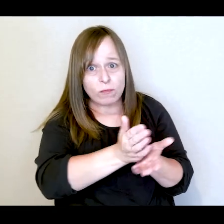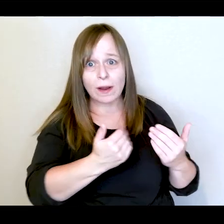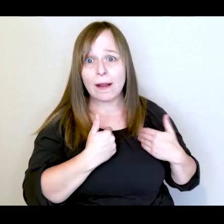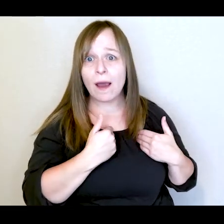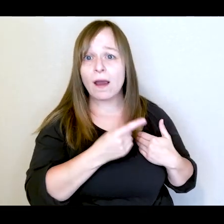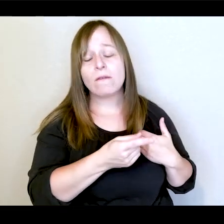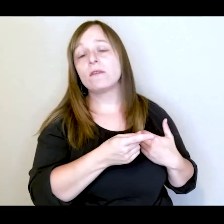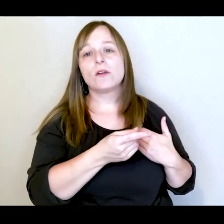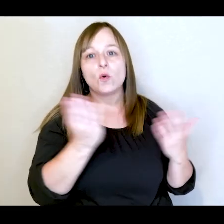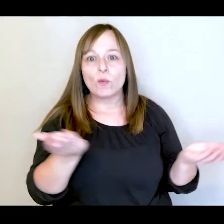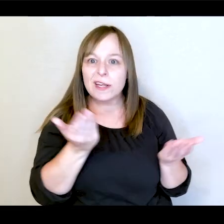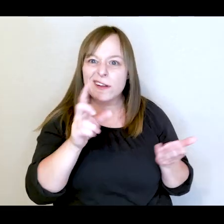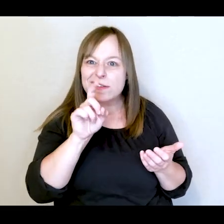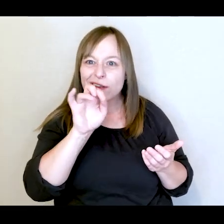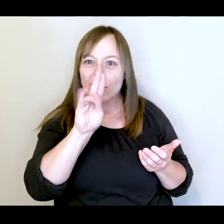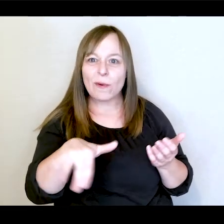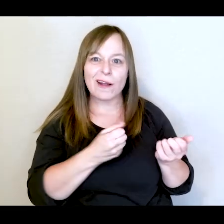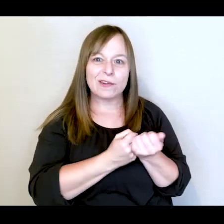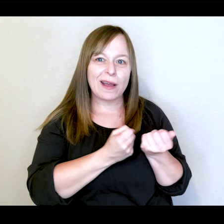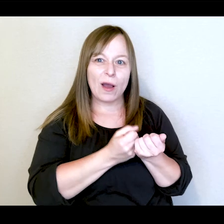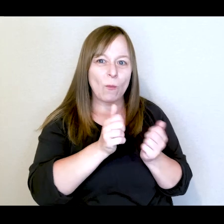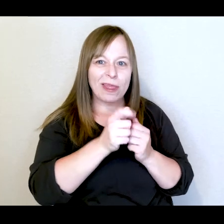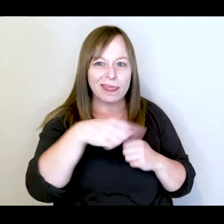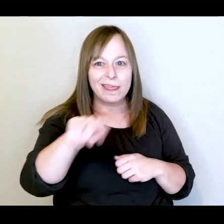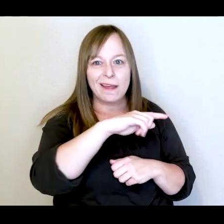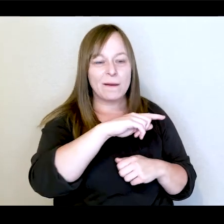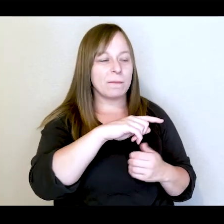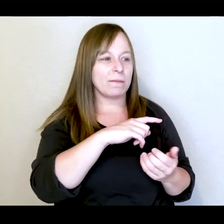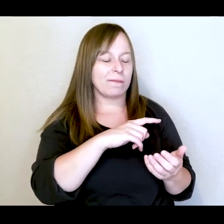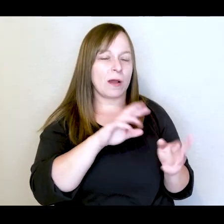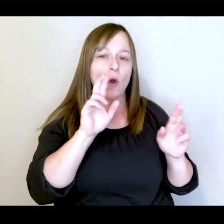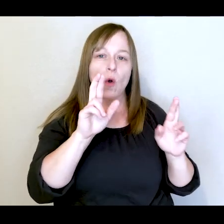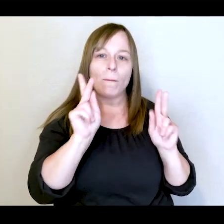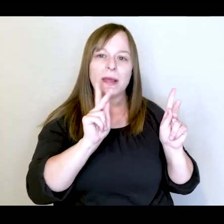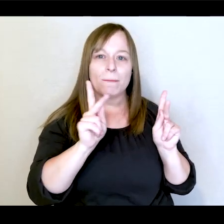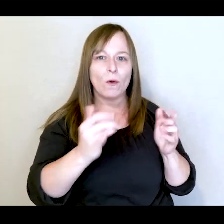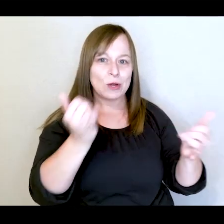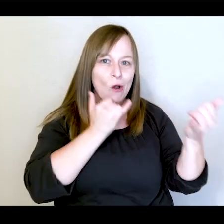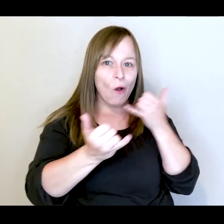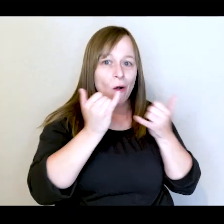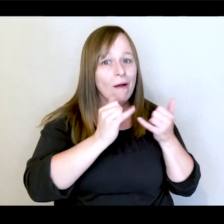and we're here to help with that. So I hope that people give us a call if there